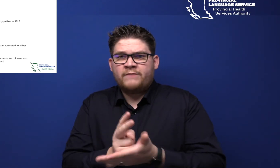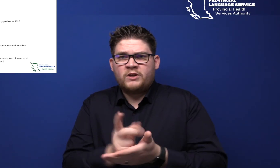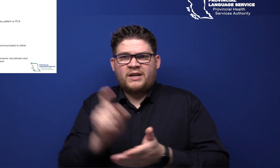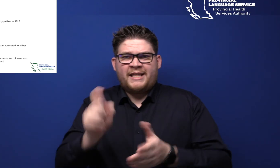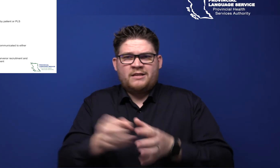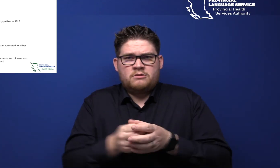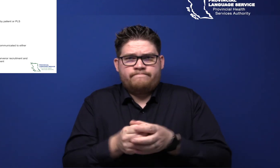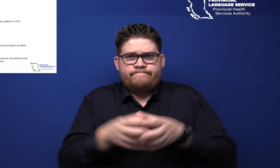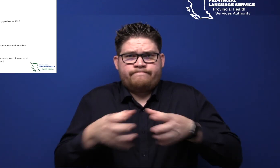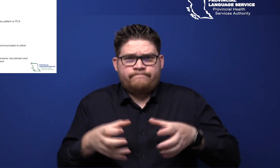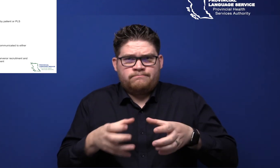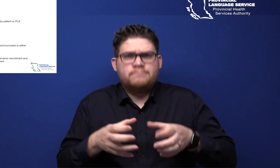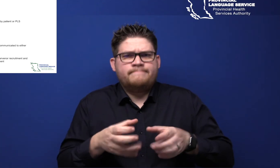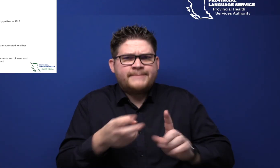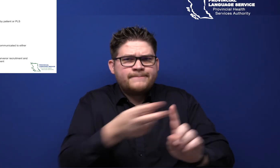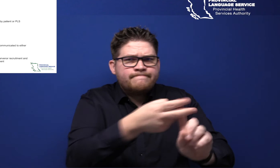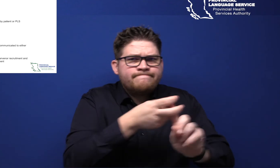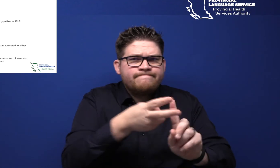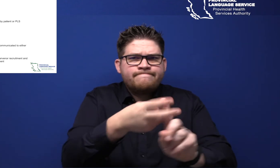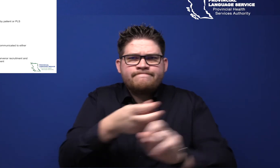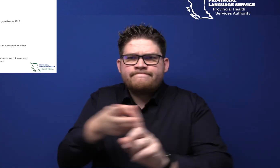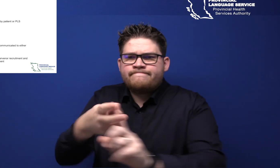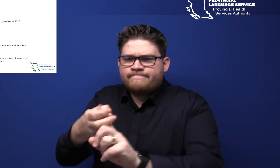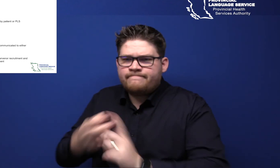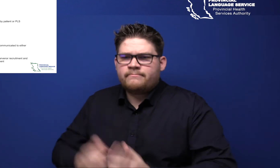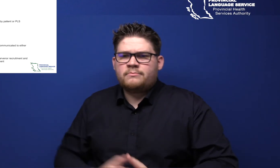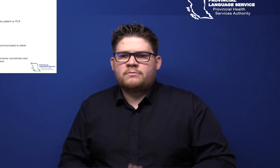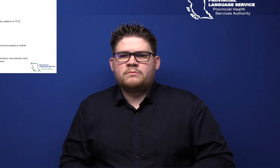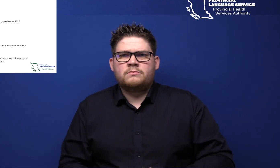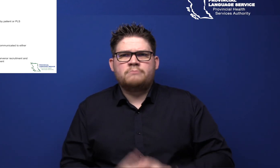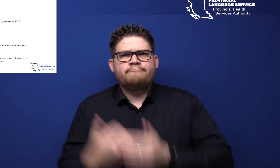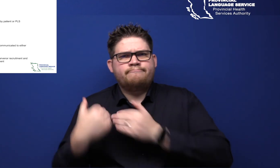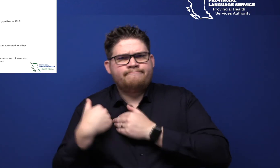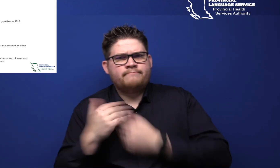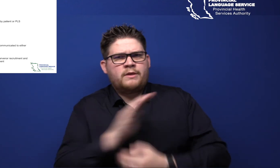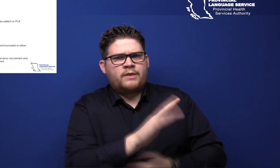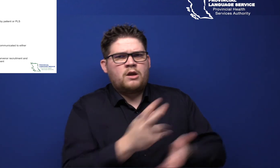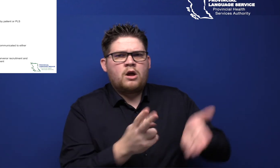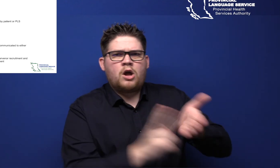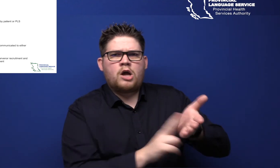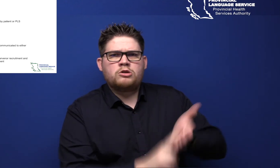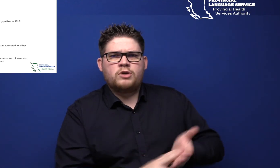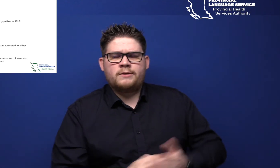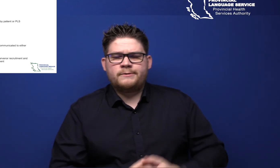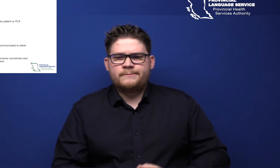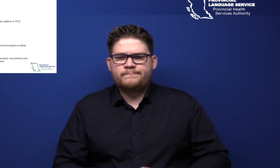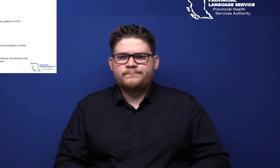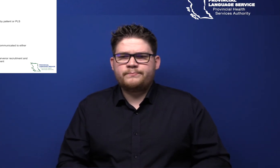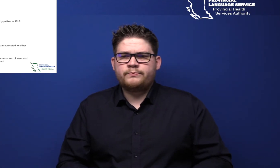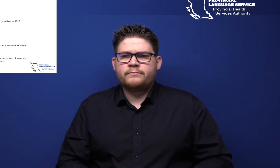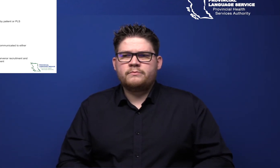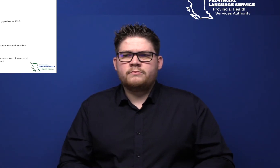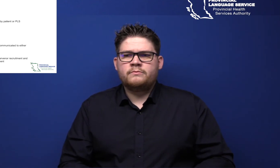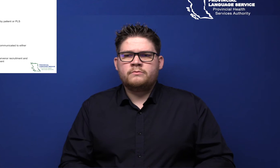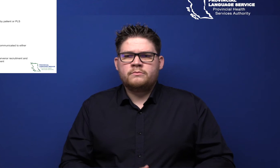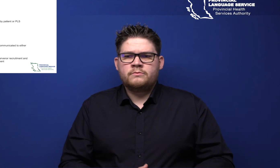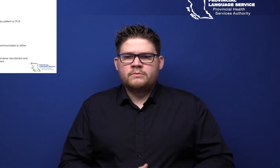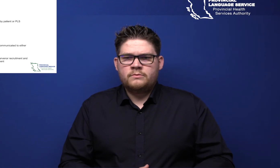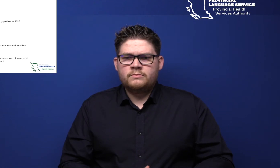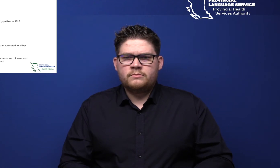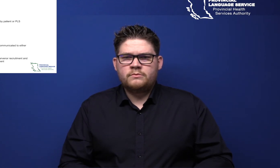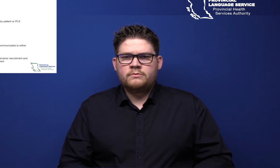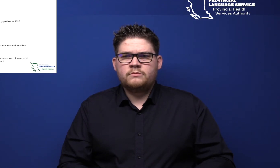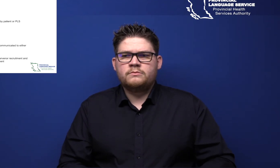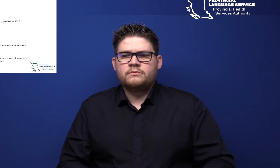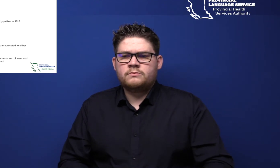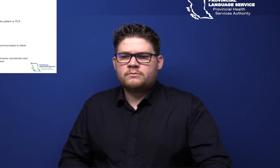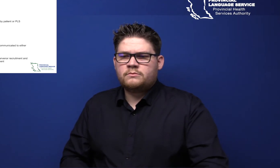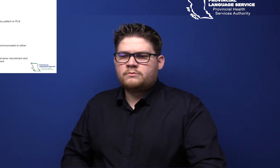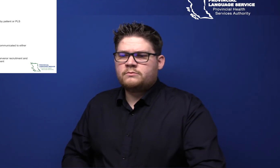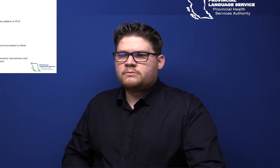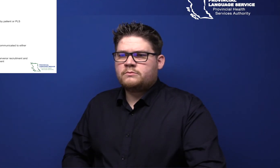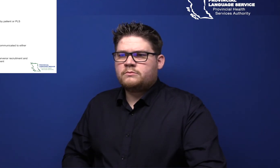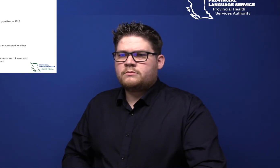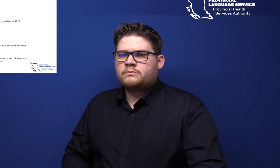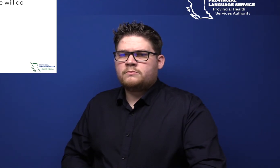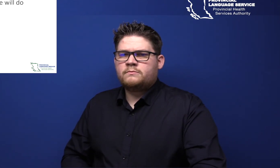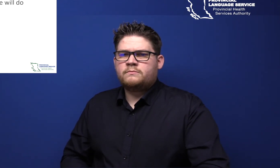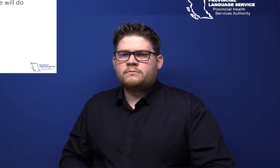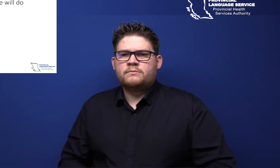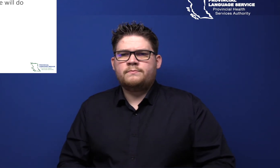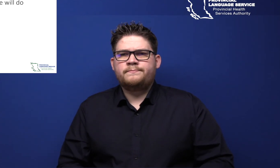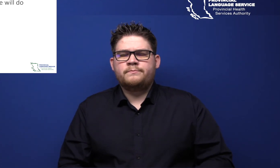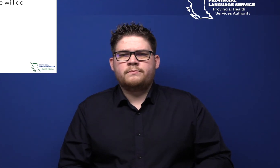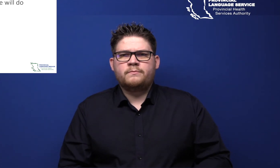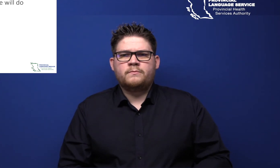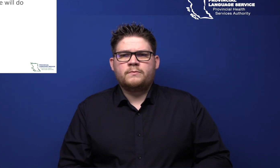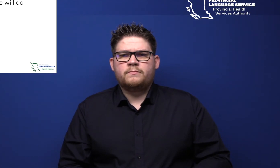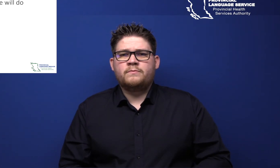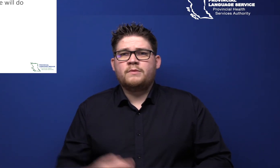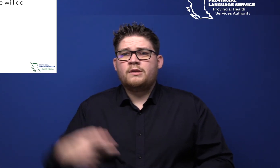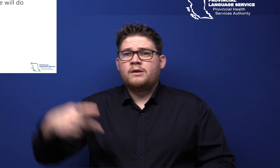AS WELL AS IMPROVING AND INCREASING THE NUMBER OF INTERPRETERS AND INTERVENORS AND MANAGING THOSE CONTRACTS.